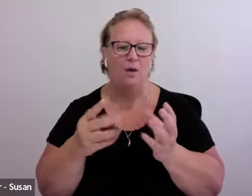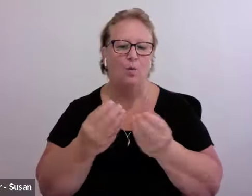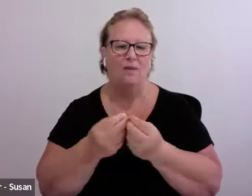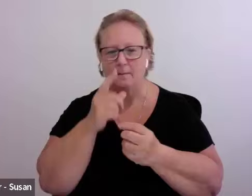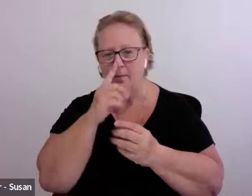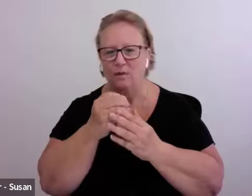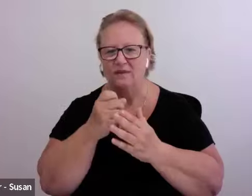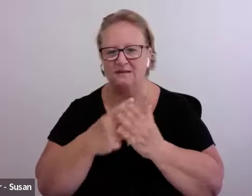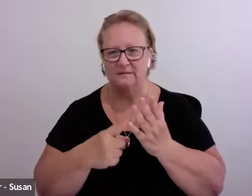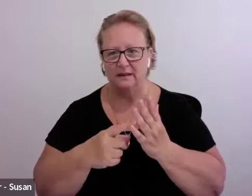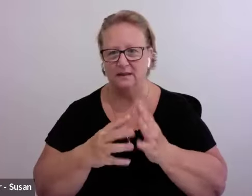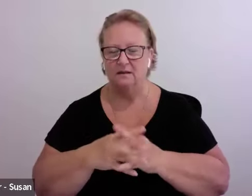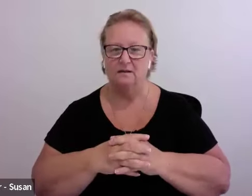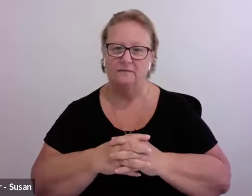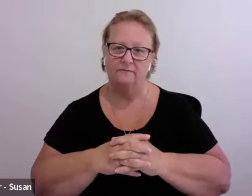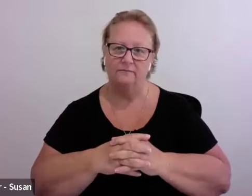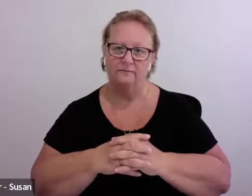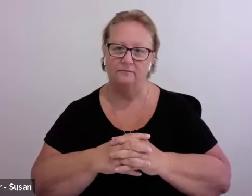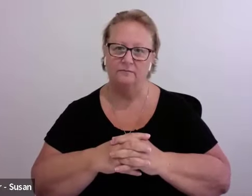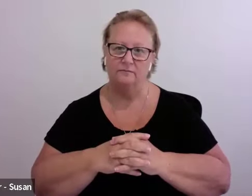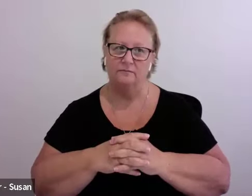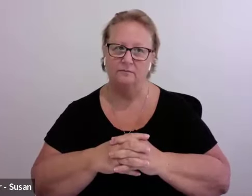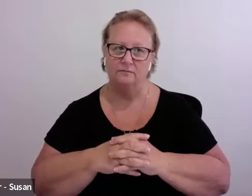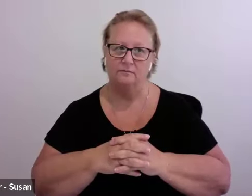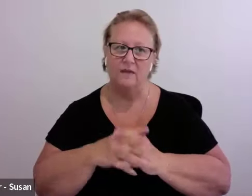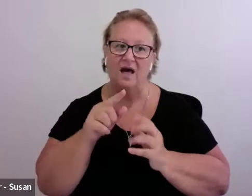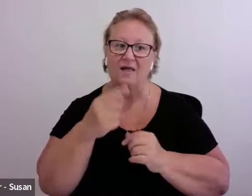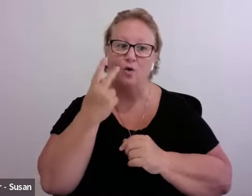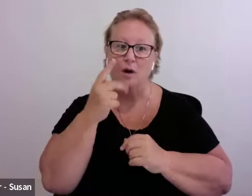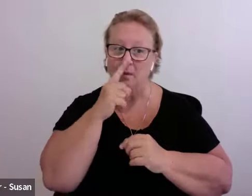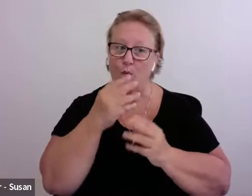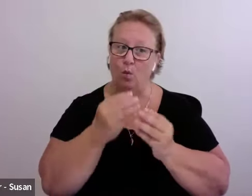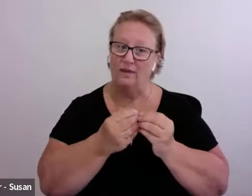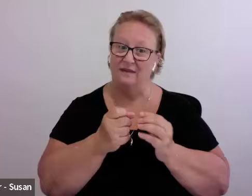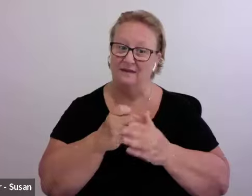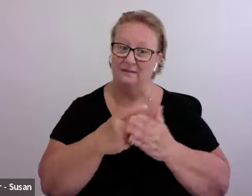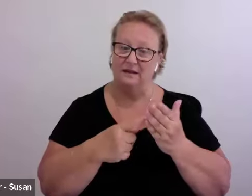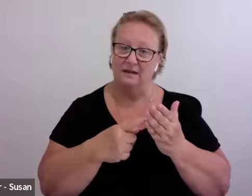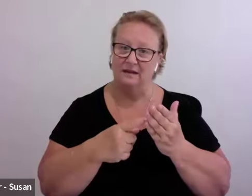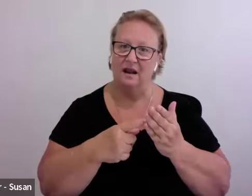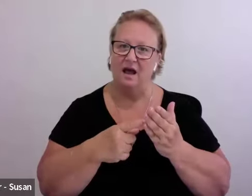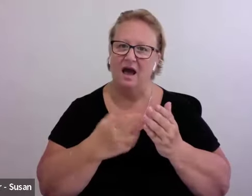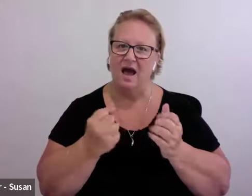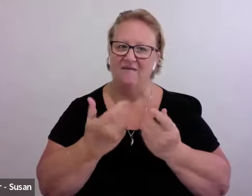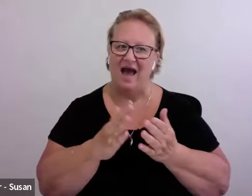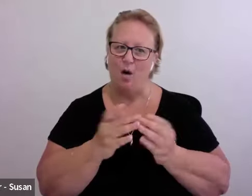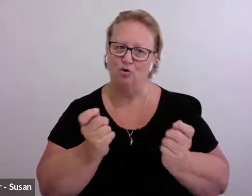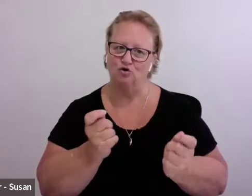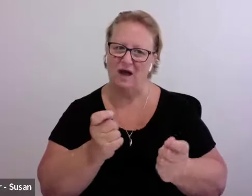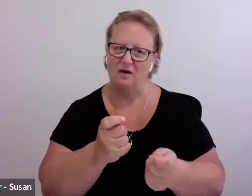because this is really central to what the NARD means by research led by and with people with disability.